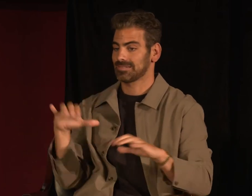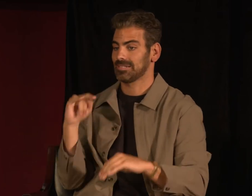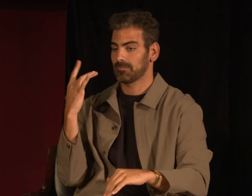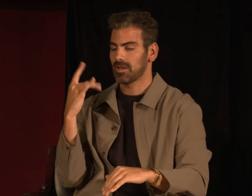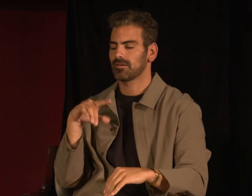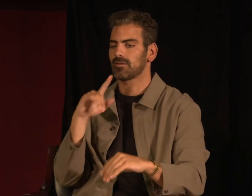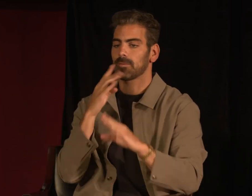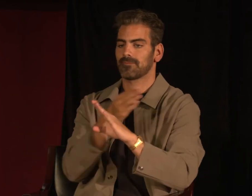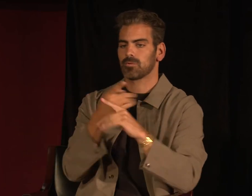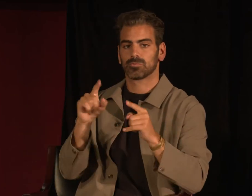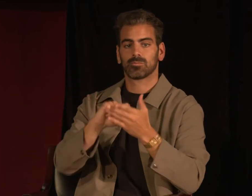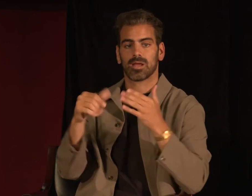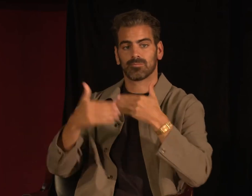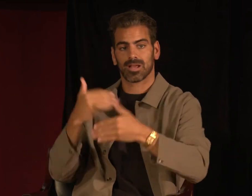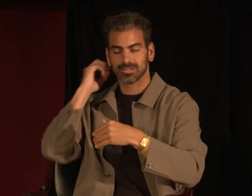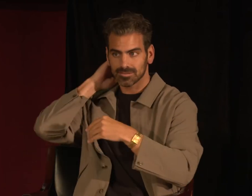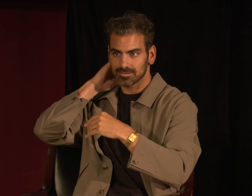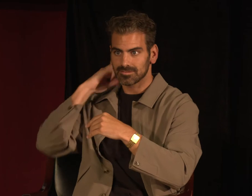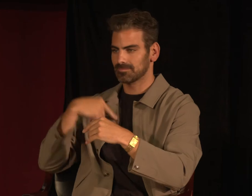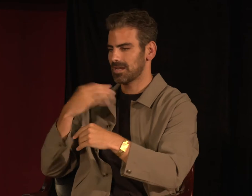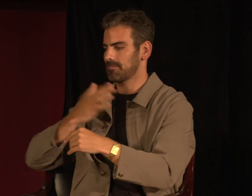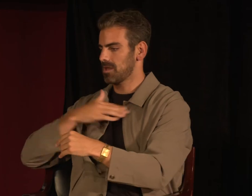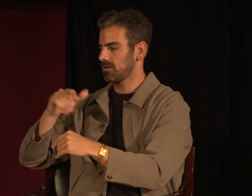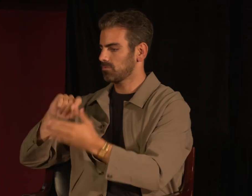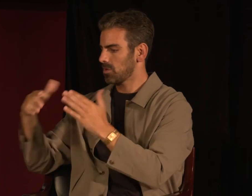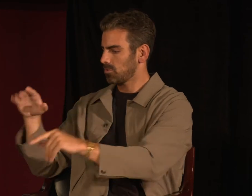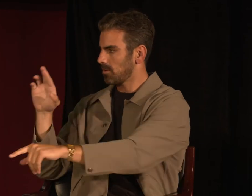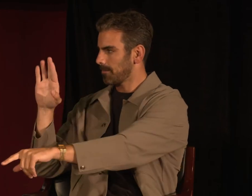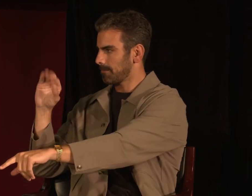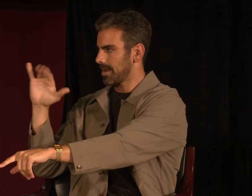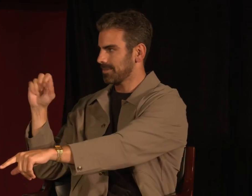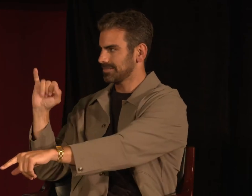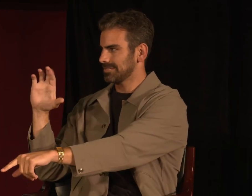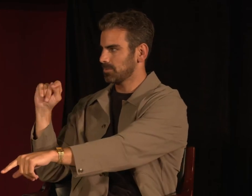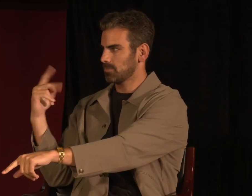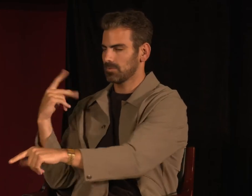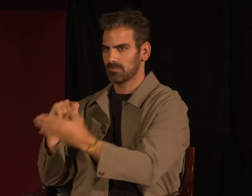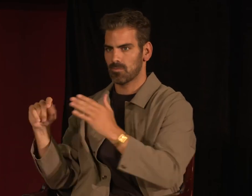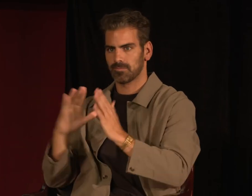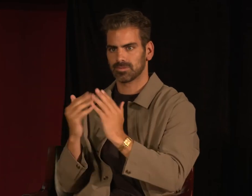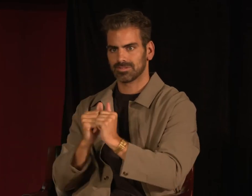kid and how that impacted me. And it was really important for me to do that because before the writing process, when I partnered up with Bobby Siebert,